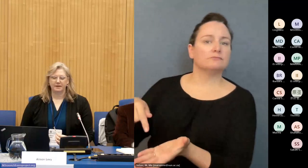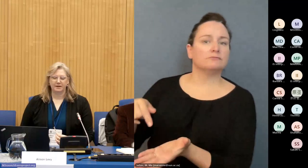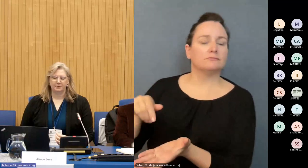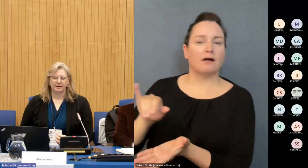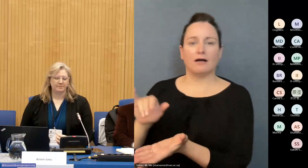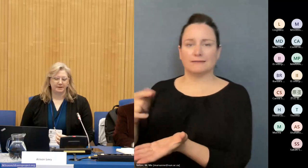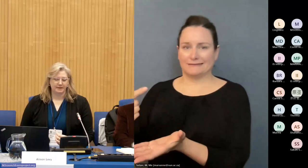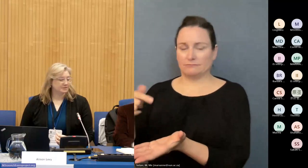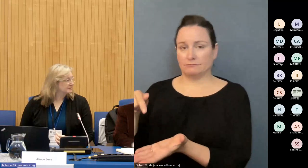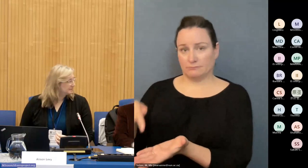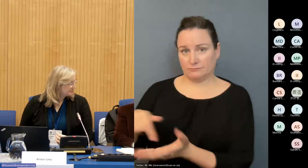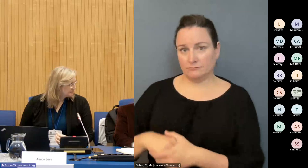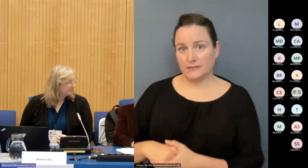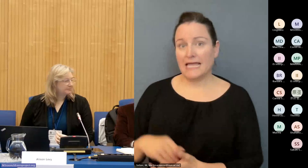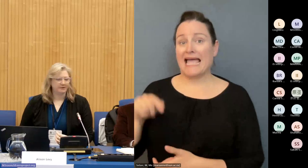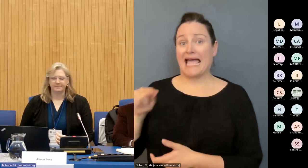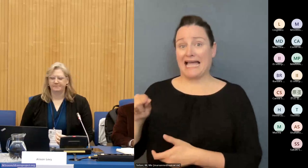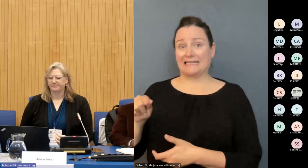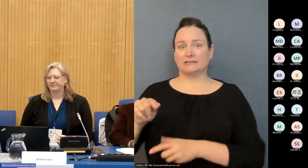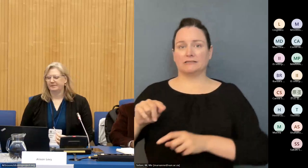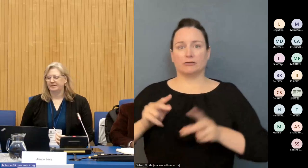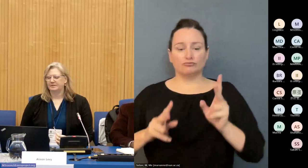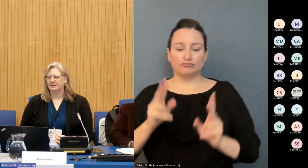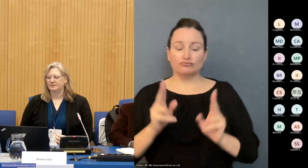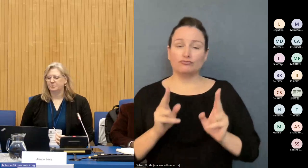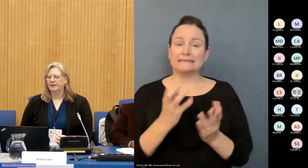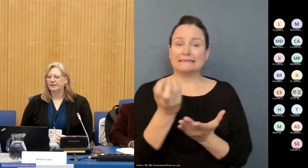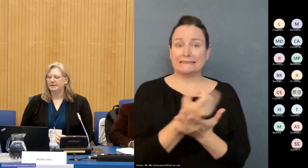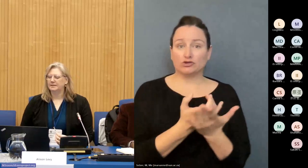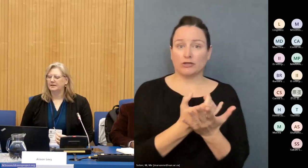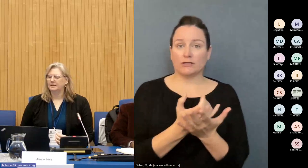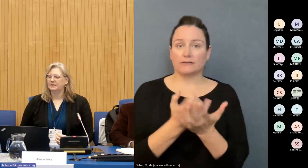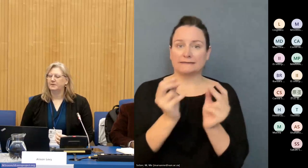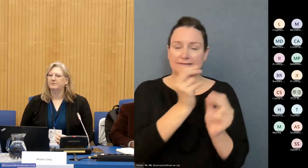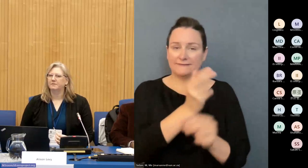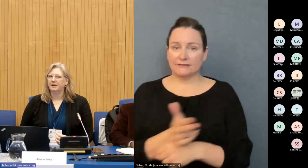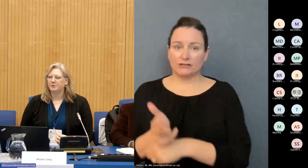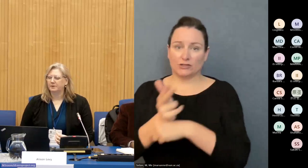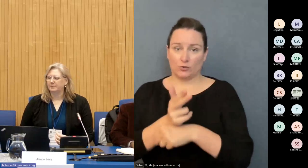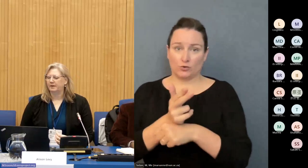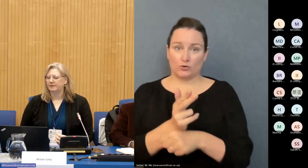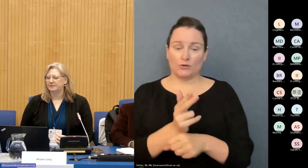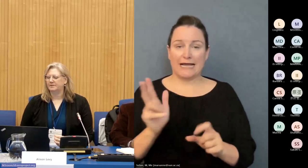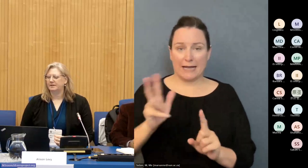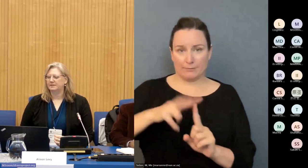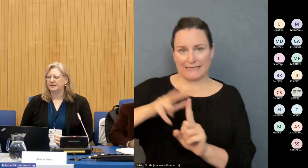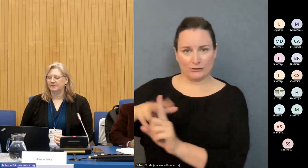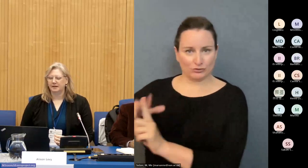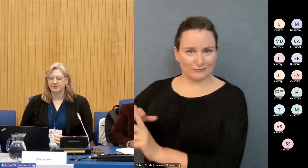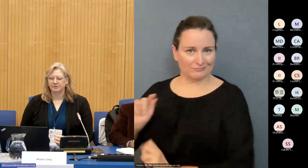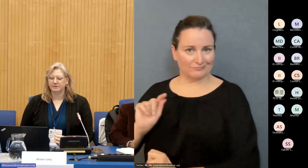video applications program. Since 2019, he has been a fellow in productivity and technological